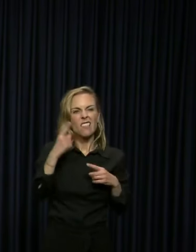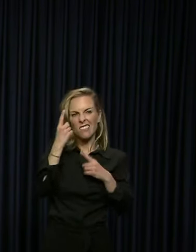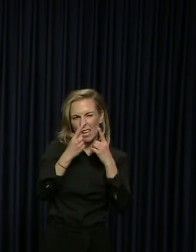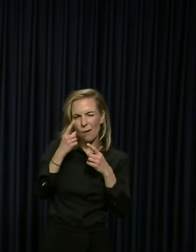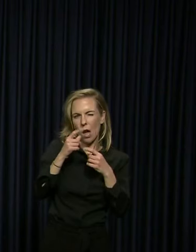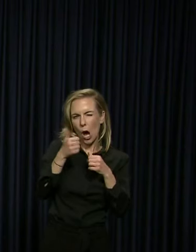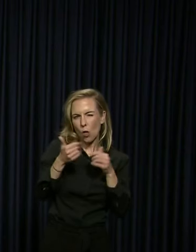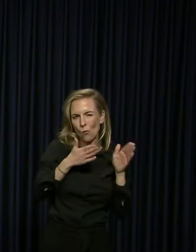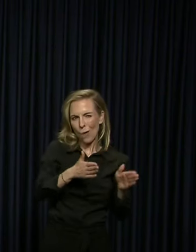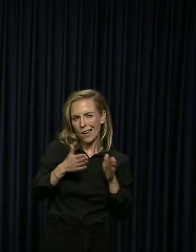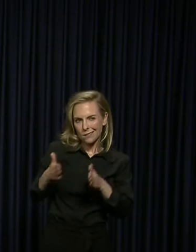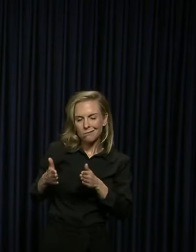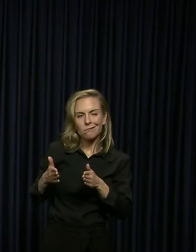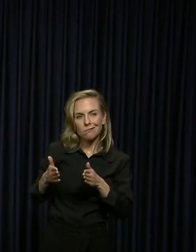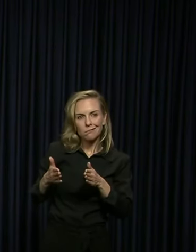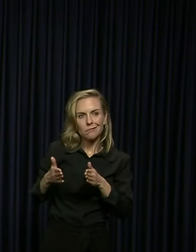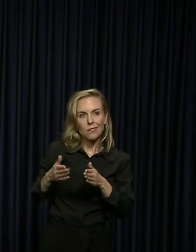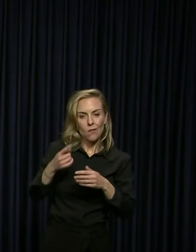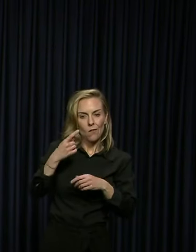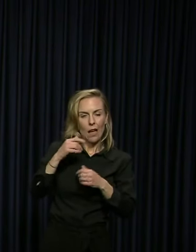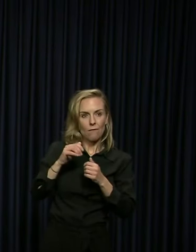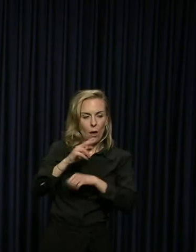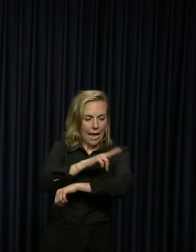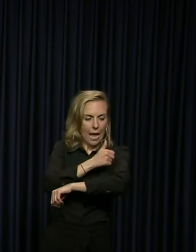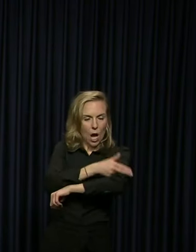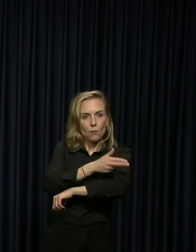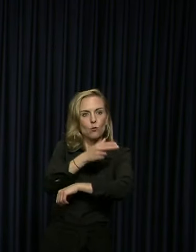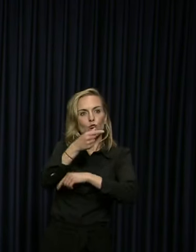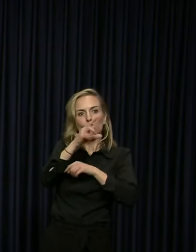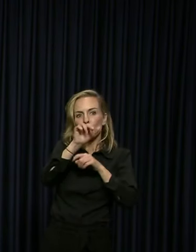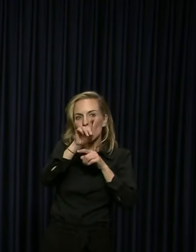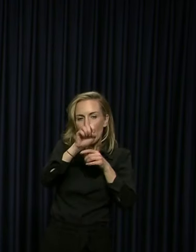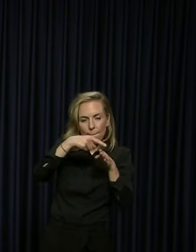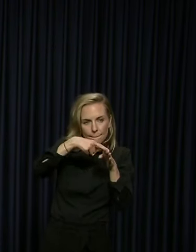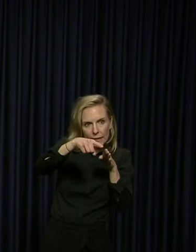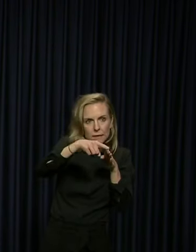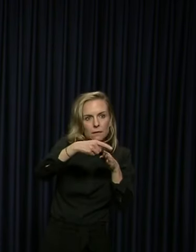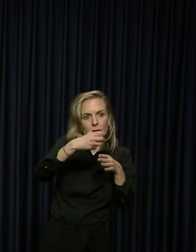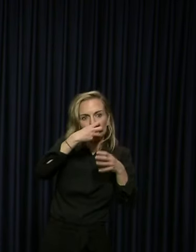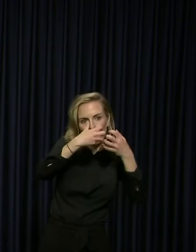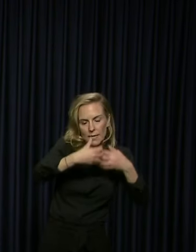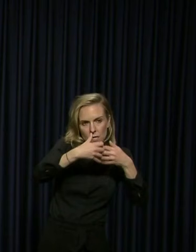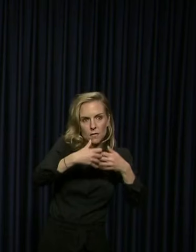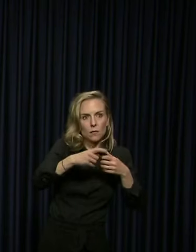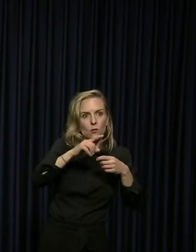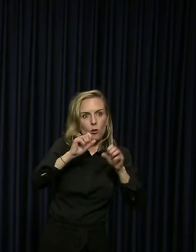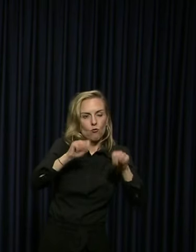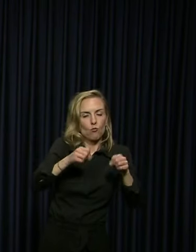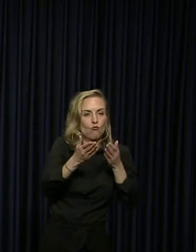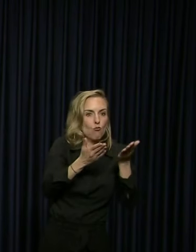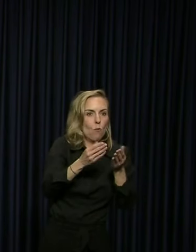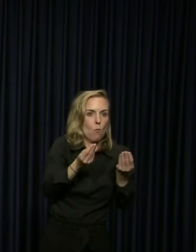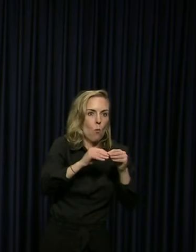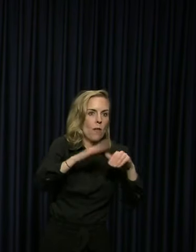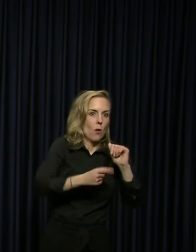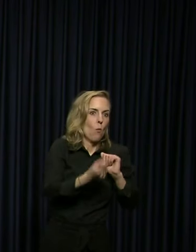CURVE, THE MORE WE USE SOCIAL DISTANCING, THE MORE LIKELY WE ARE TO HAVE A VENTILATOR FOR EVERYBODY WHO NEEDS IT.